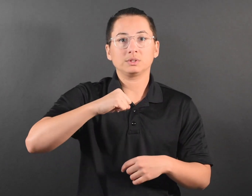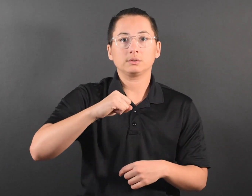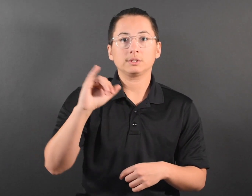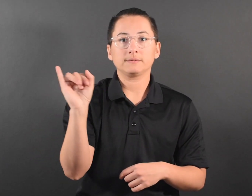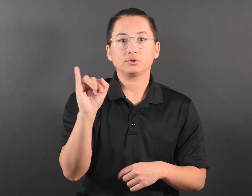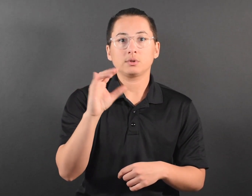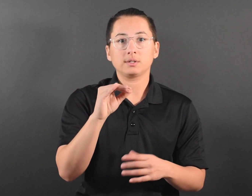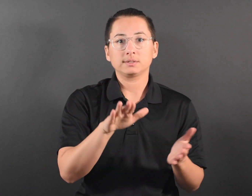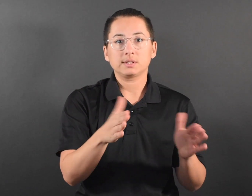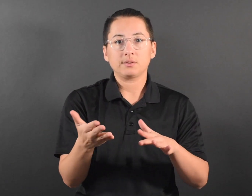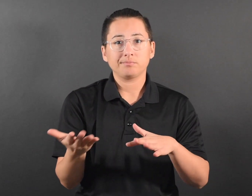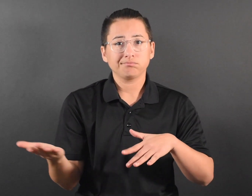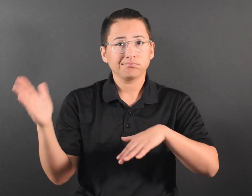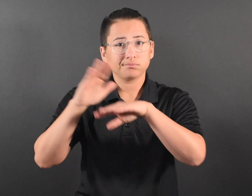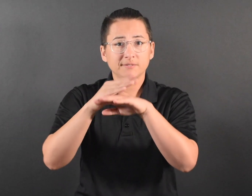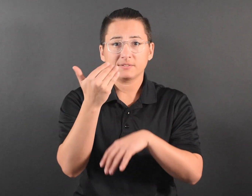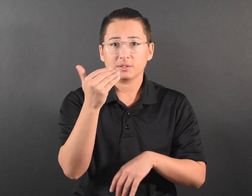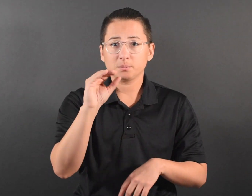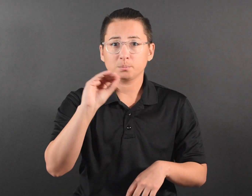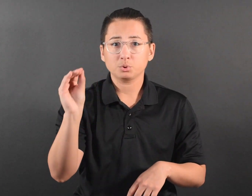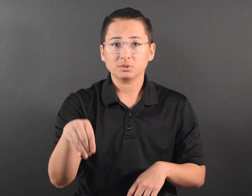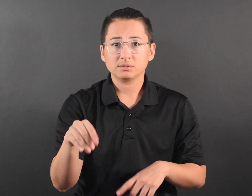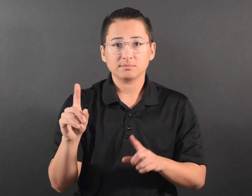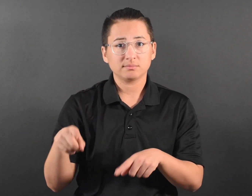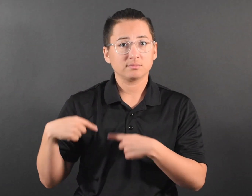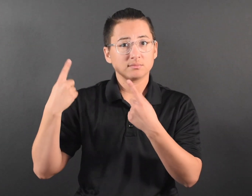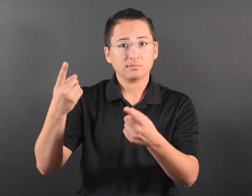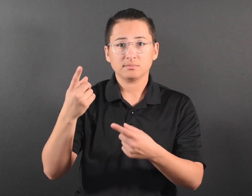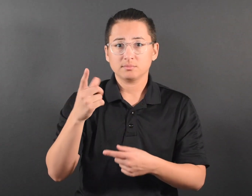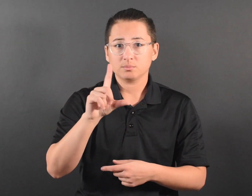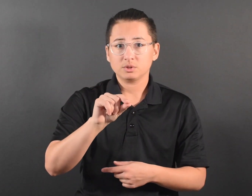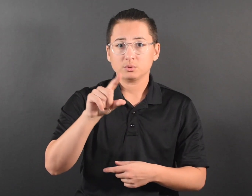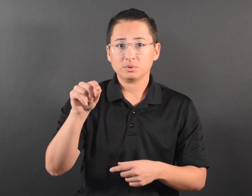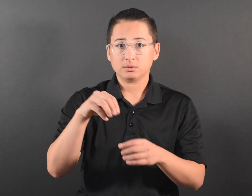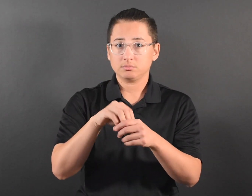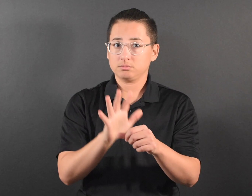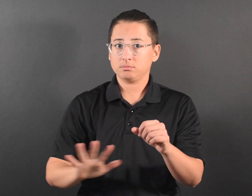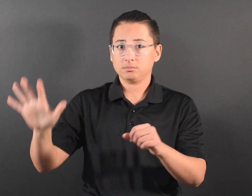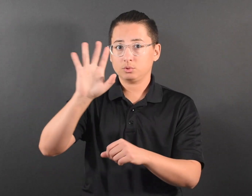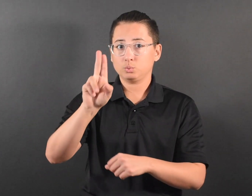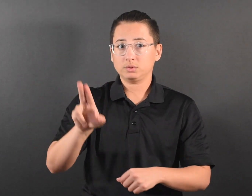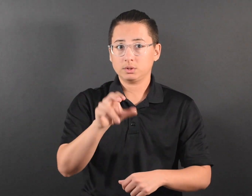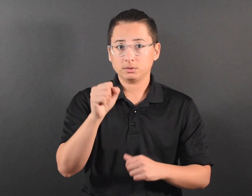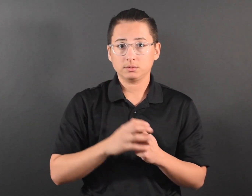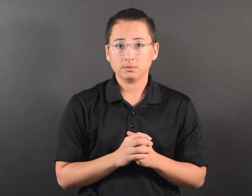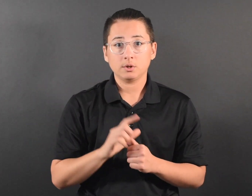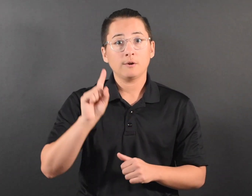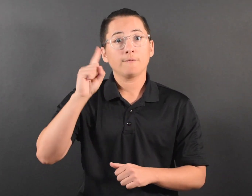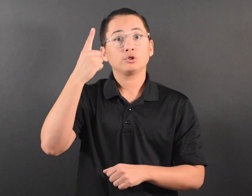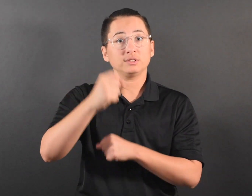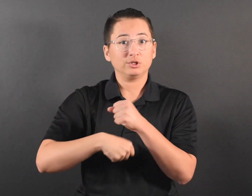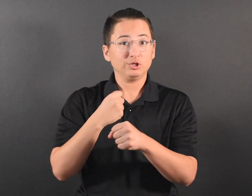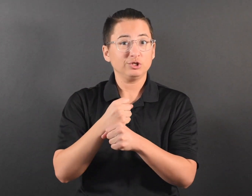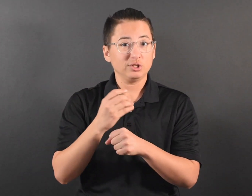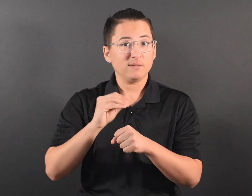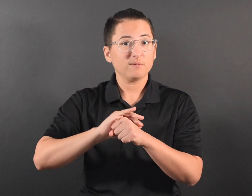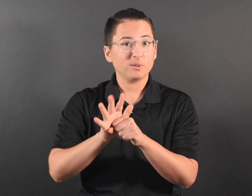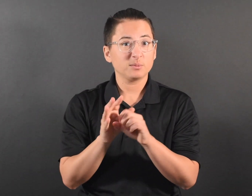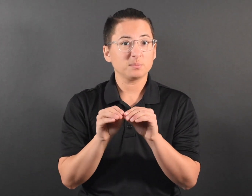resistant infections and deaths increased at least 15% nationally during 2020, the first year of the